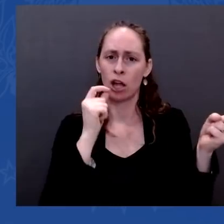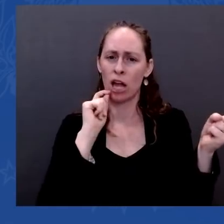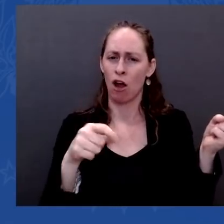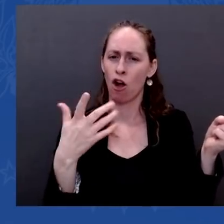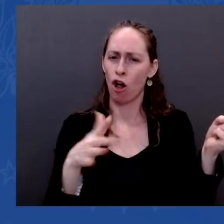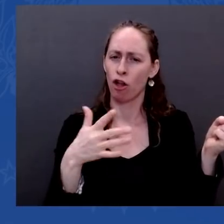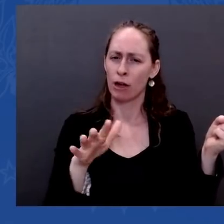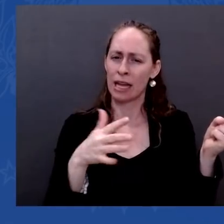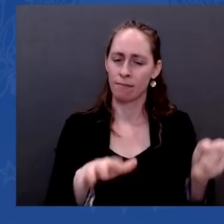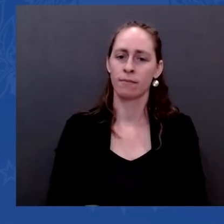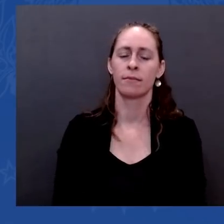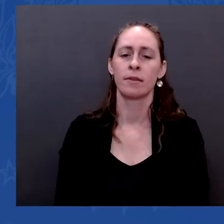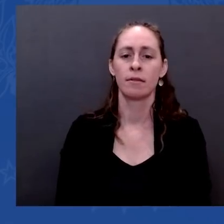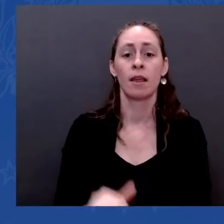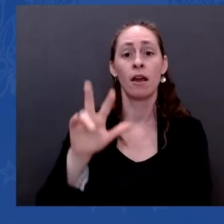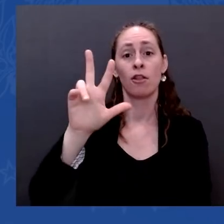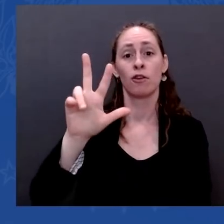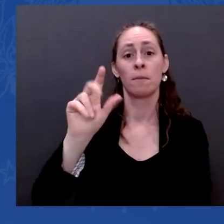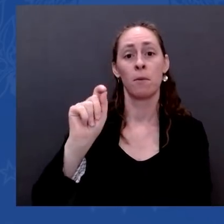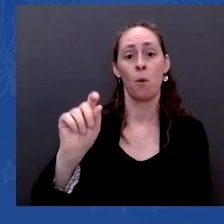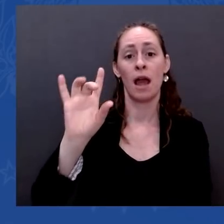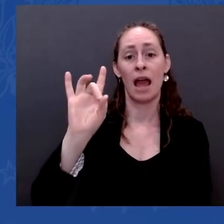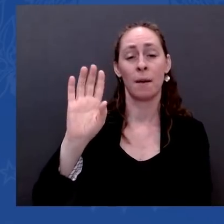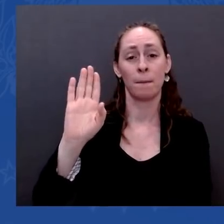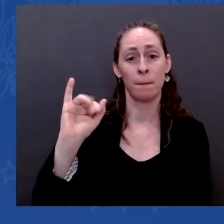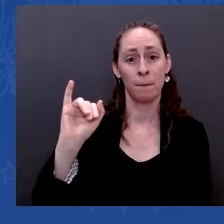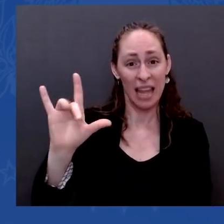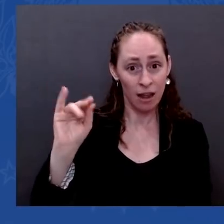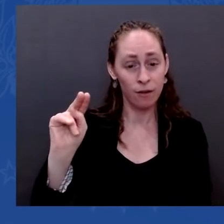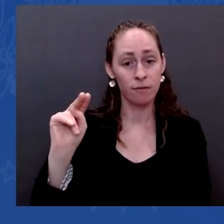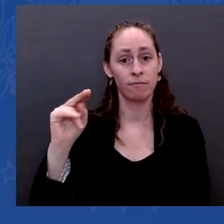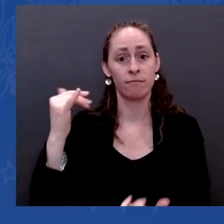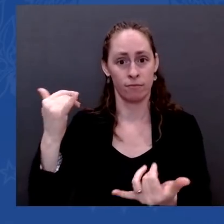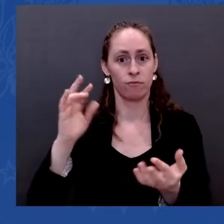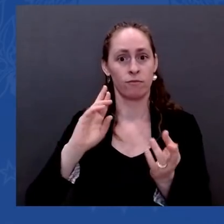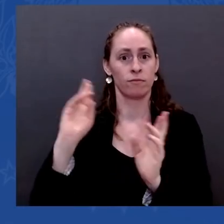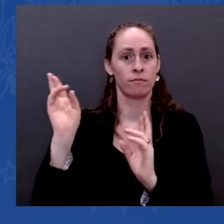So a substantial financial means to stabilize the Ukraine economy,